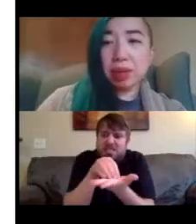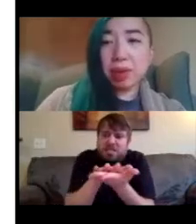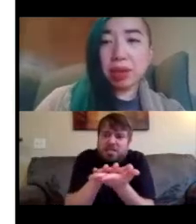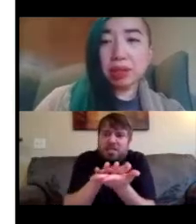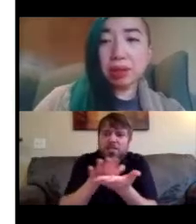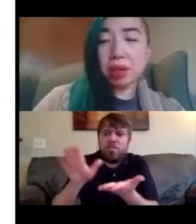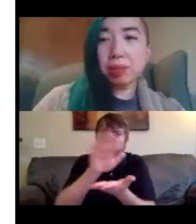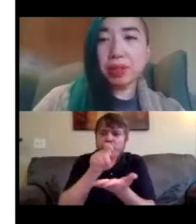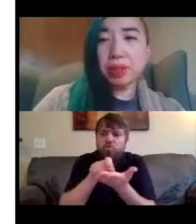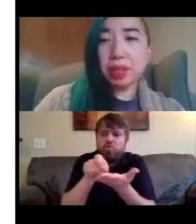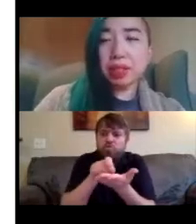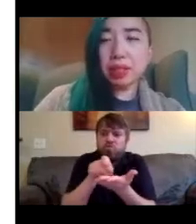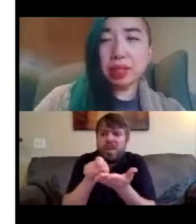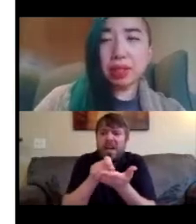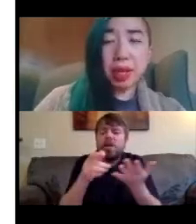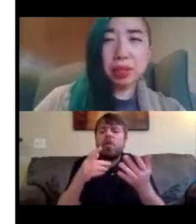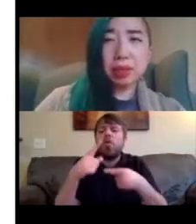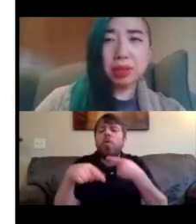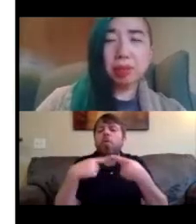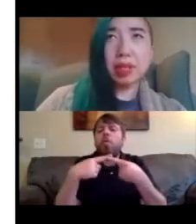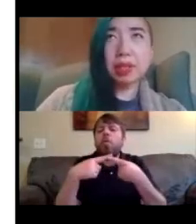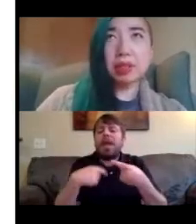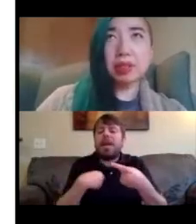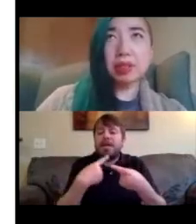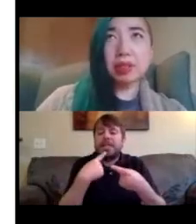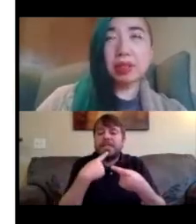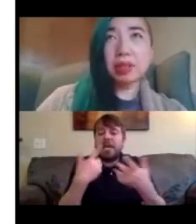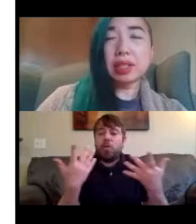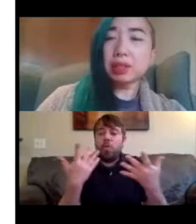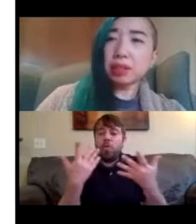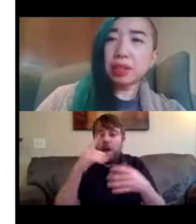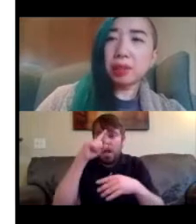"what haunts your work that does not exist on the page?" what are some things--that's almost